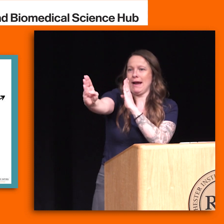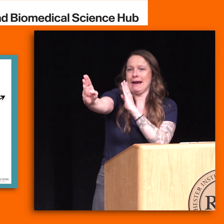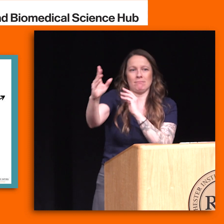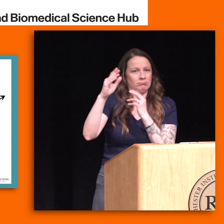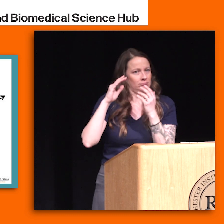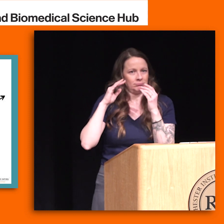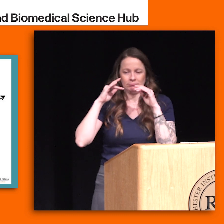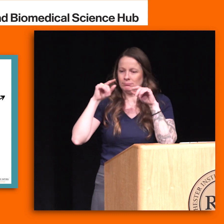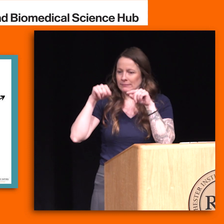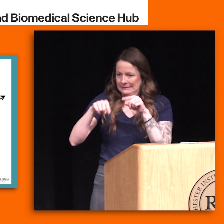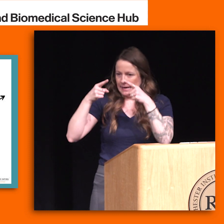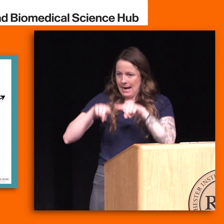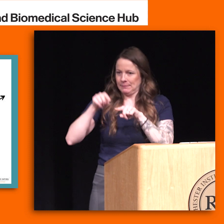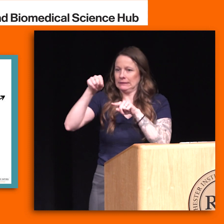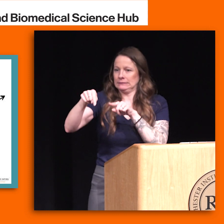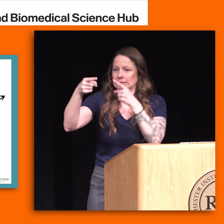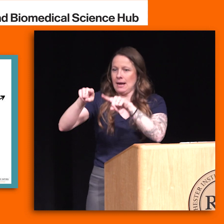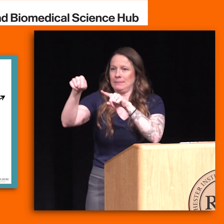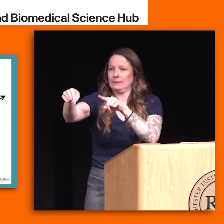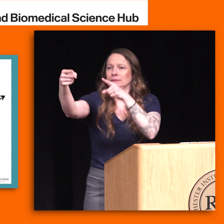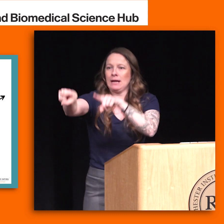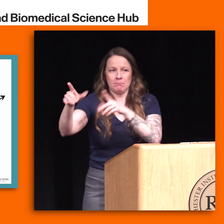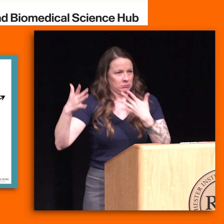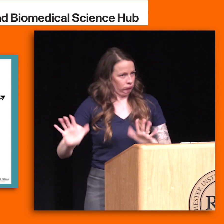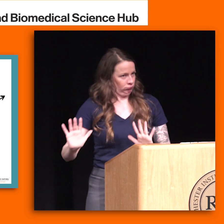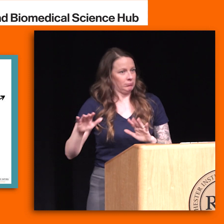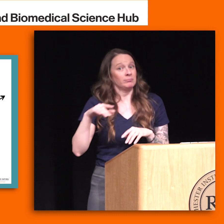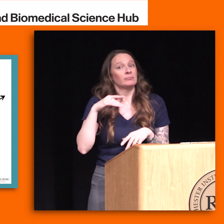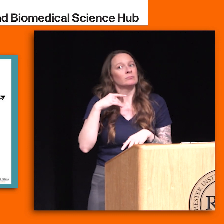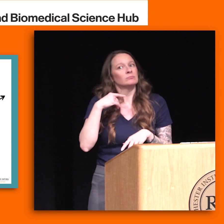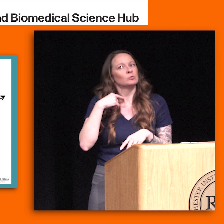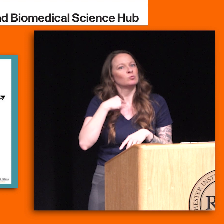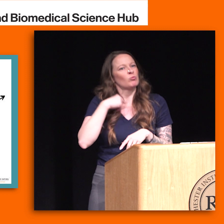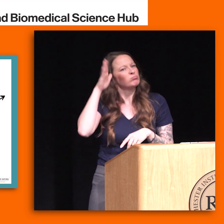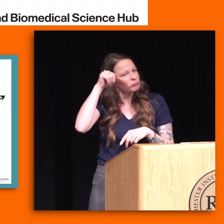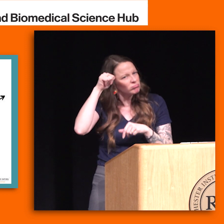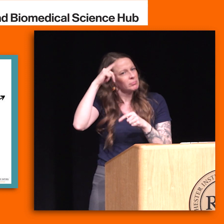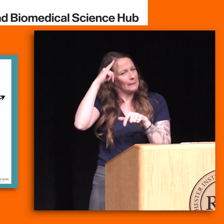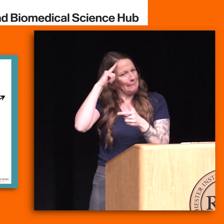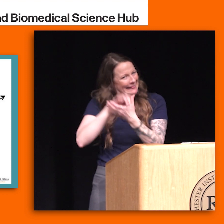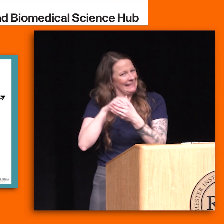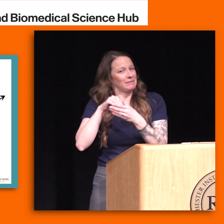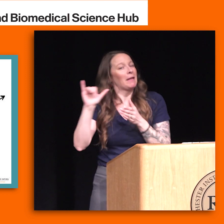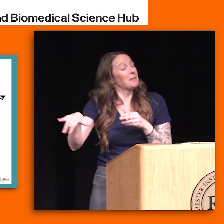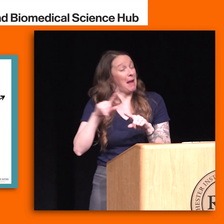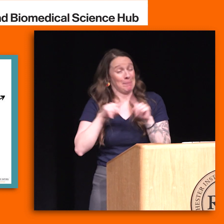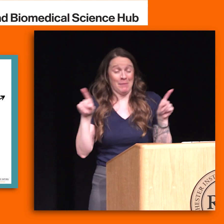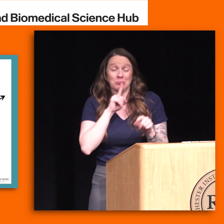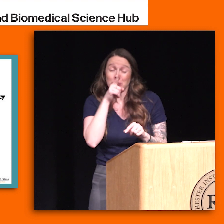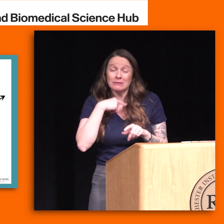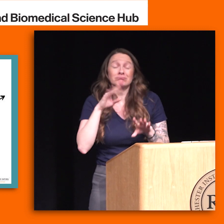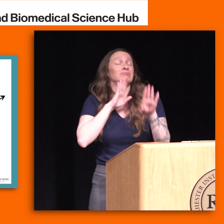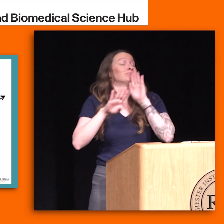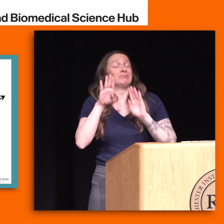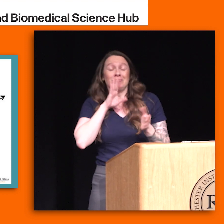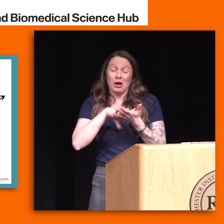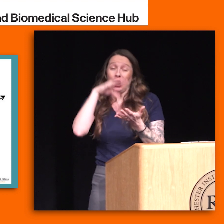a direct line from Point A to Point B. This will happen, then that will happen, then I will be a doctor. I believed that would happen but